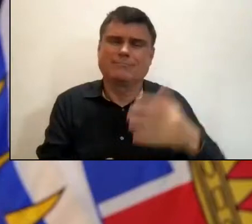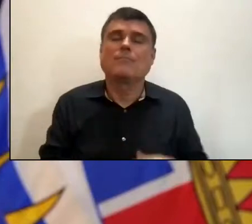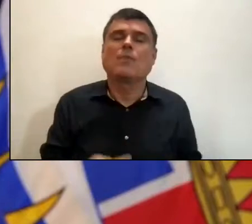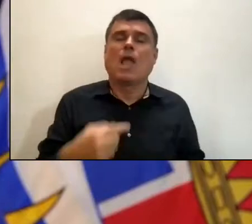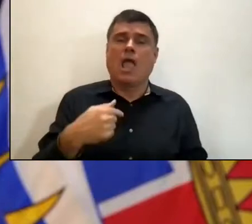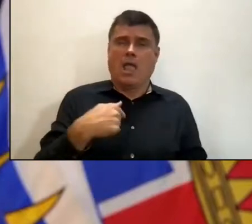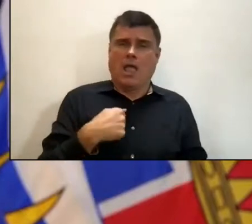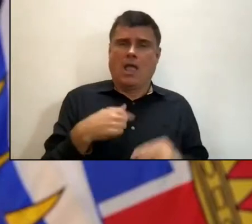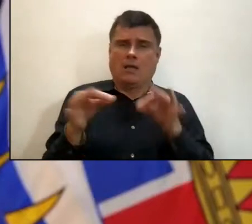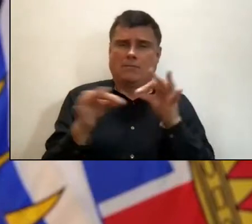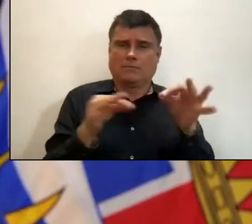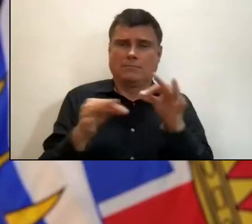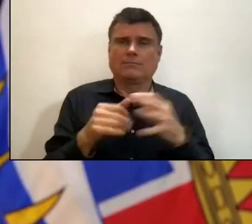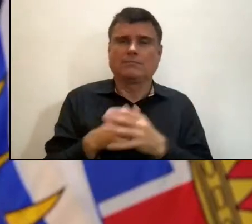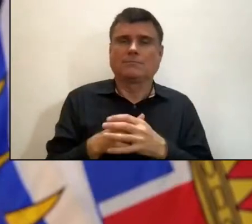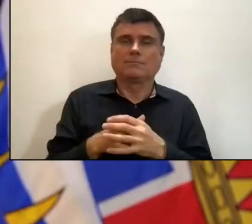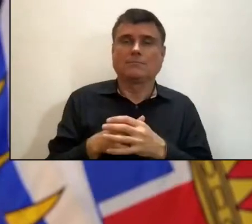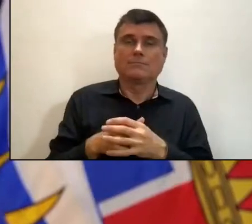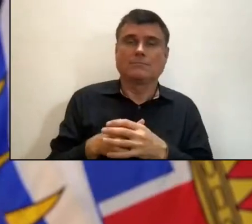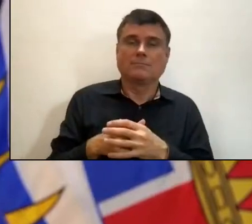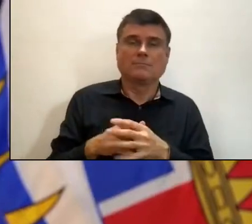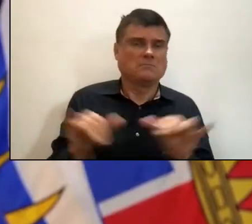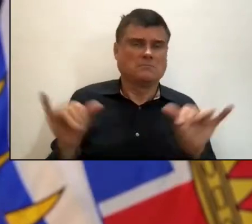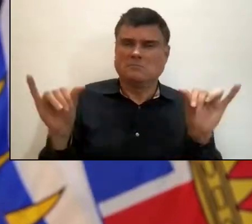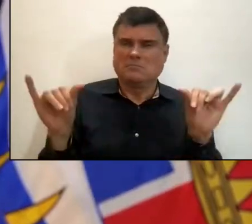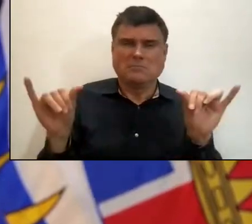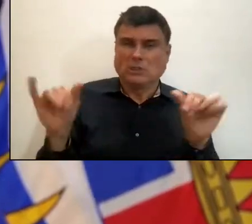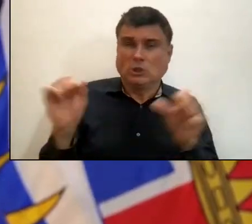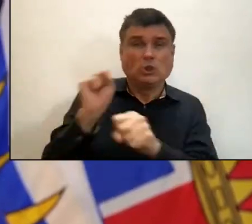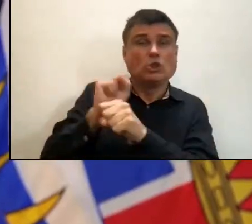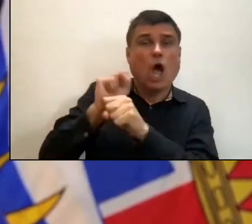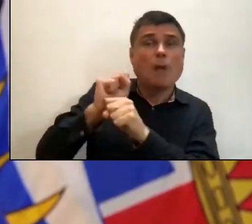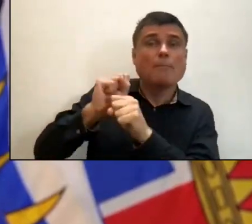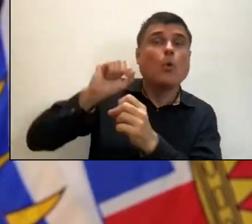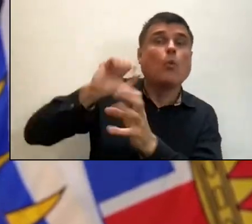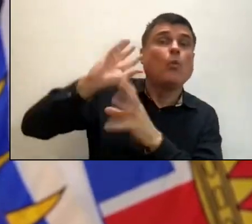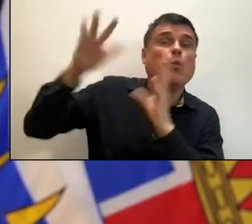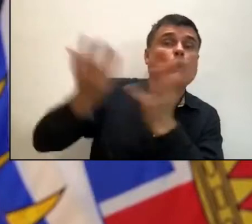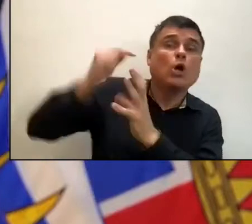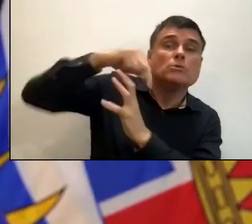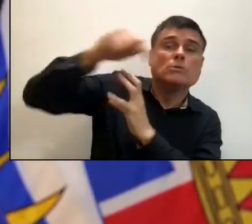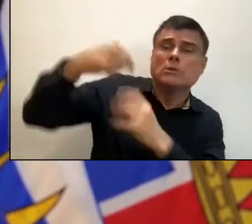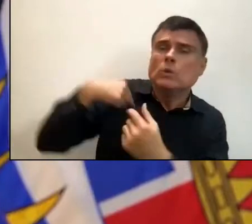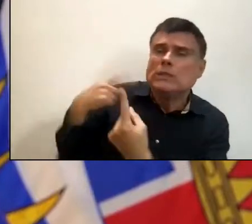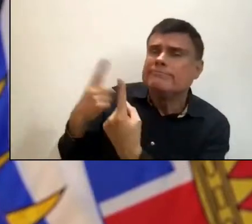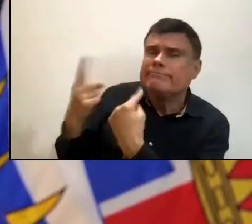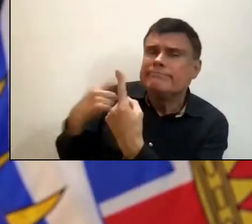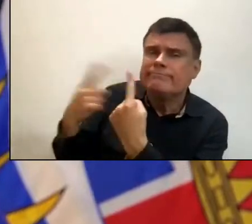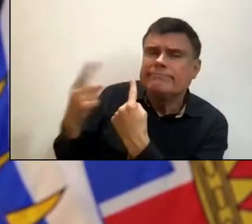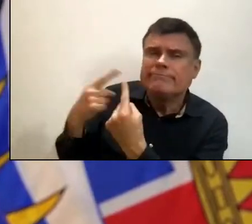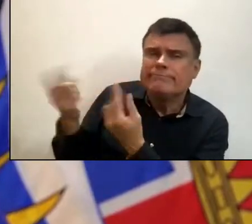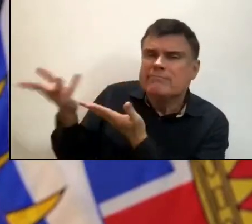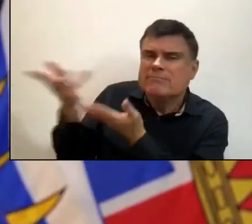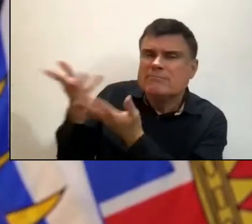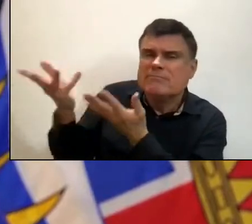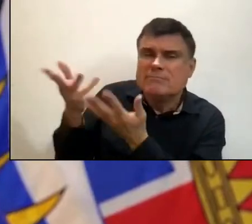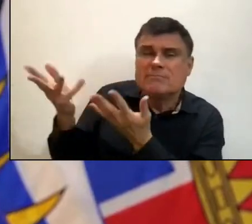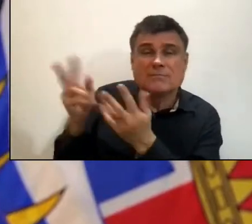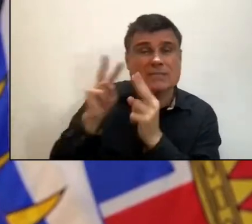understanding -- globally understanding the data that's come out from different places particularly watching what's